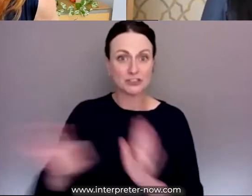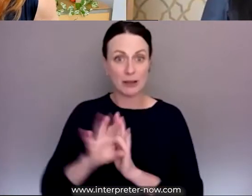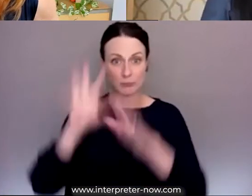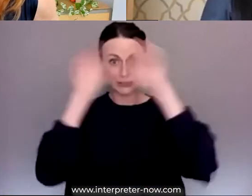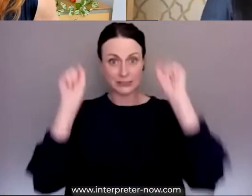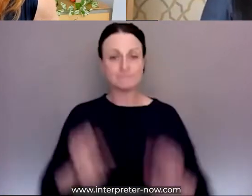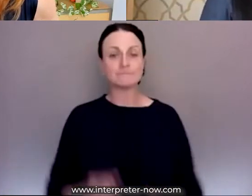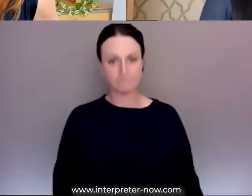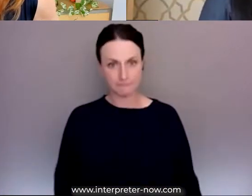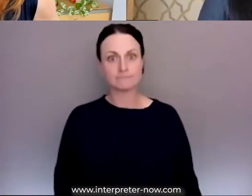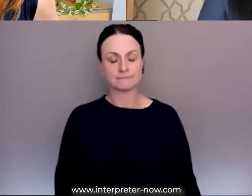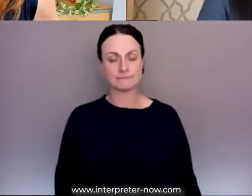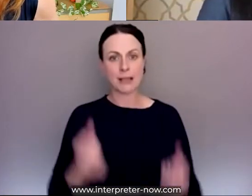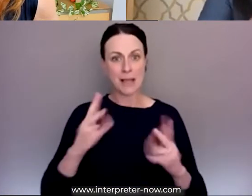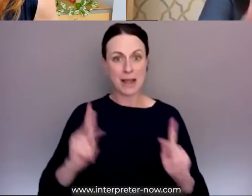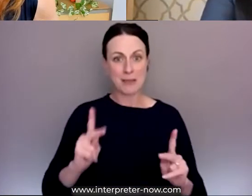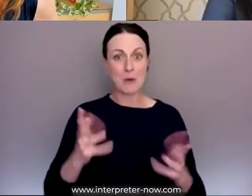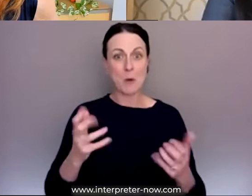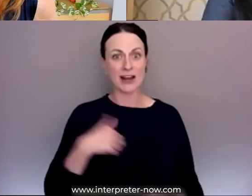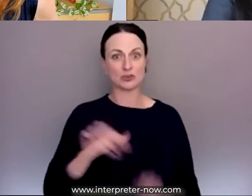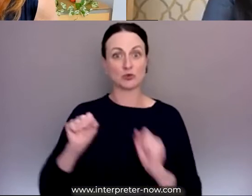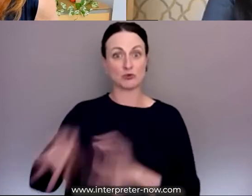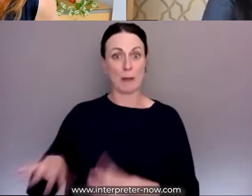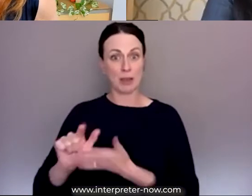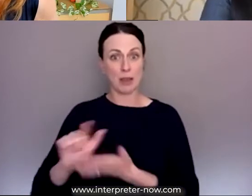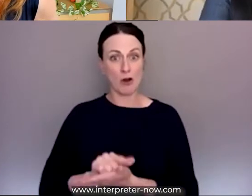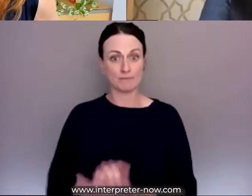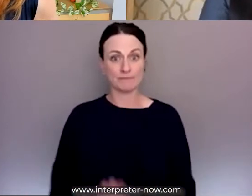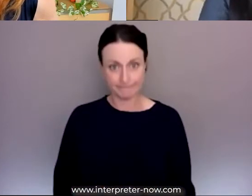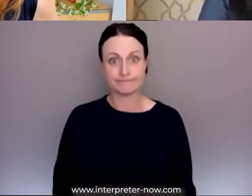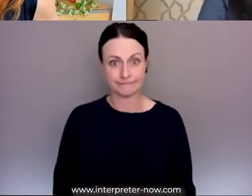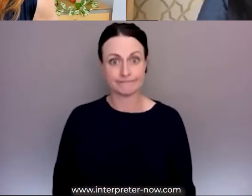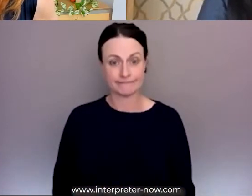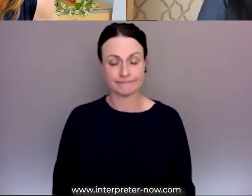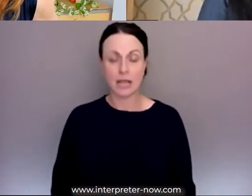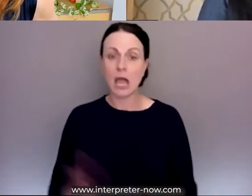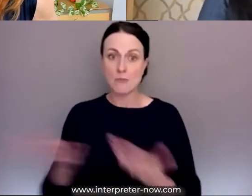A lot of people want us to not pursue this law that will bring people home from prison.